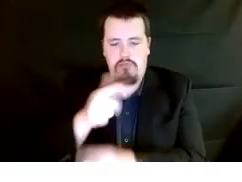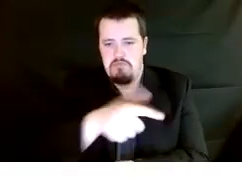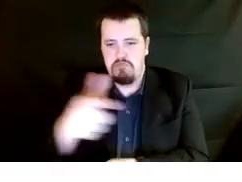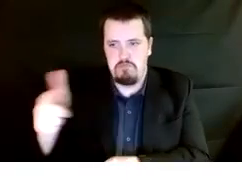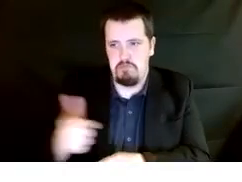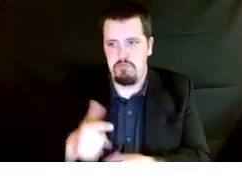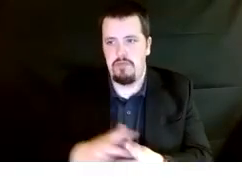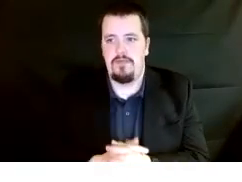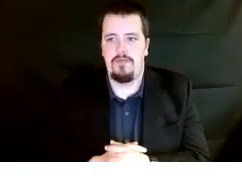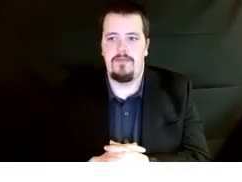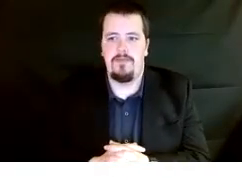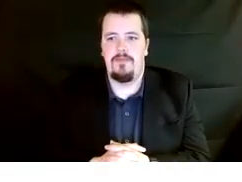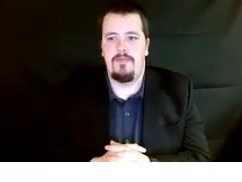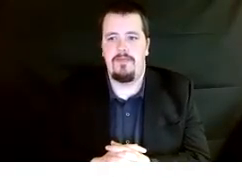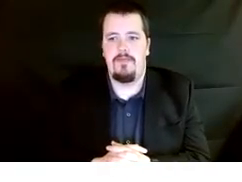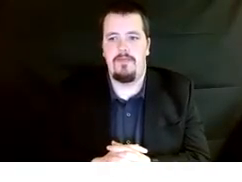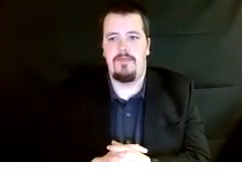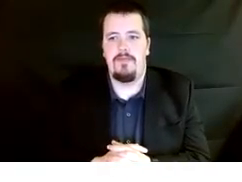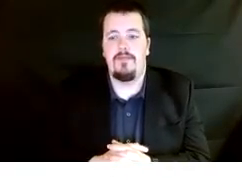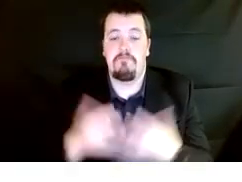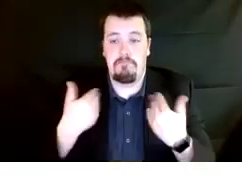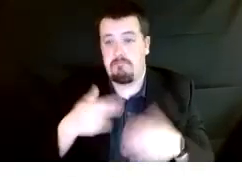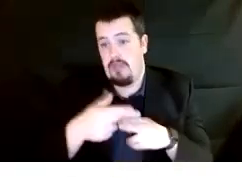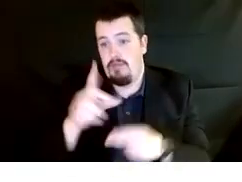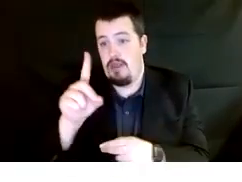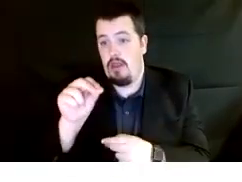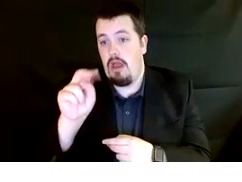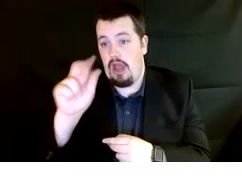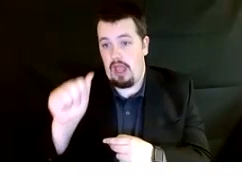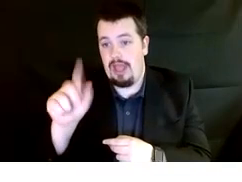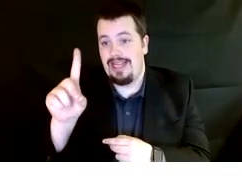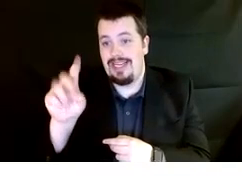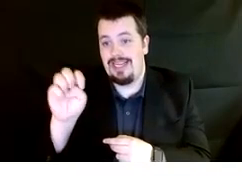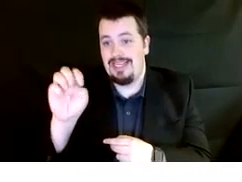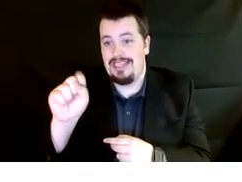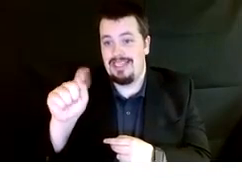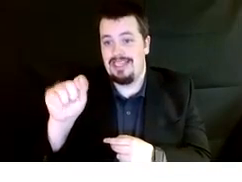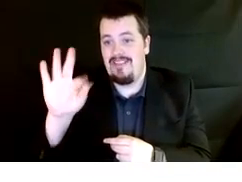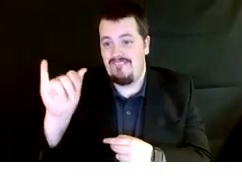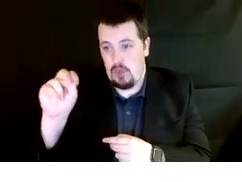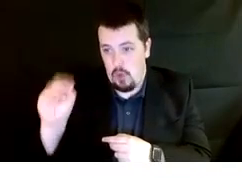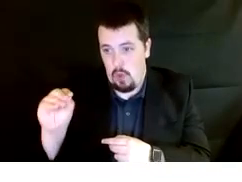um okay so as I said I'm Donna DeStefano with the Tennessee Disability Coalition and I'm glad